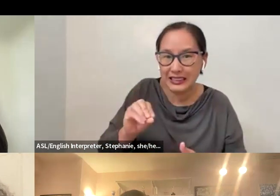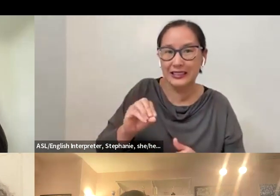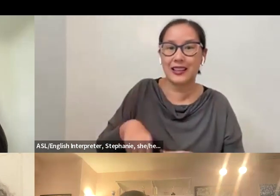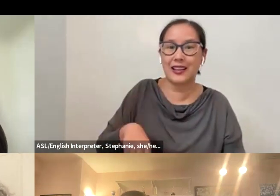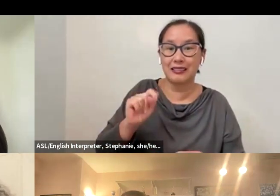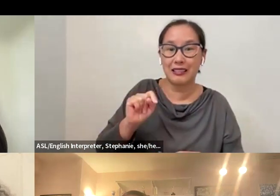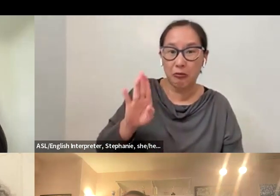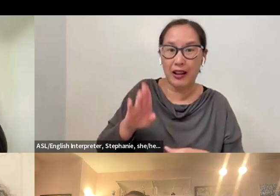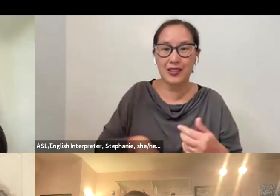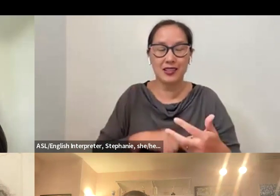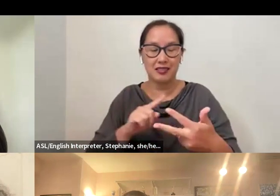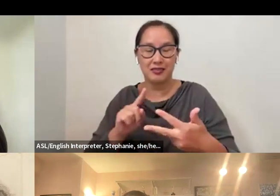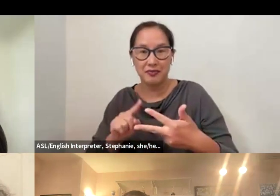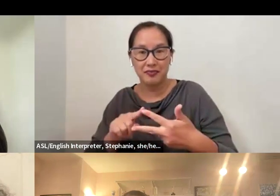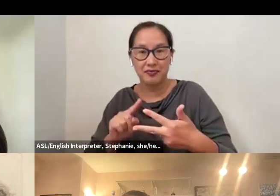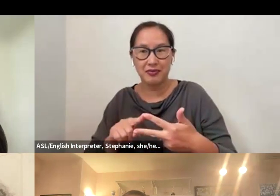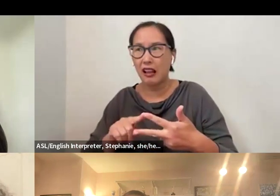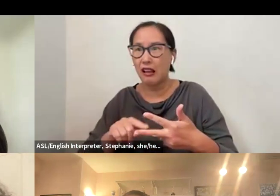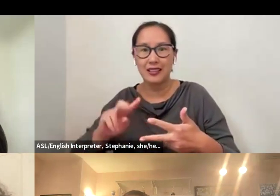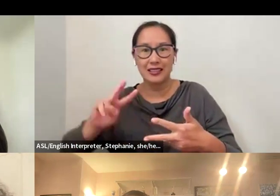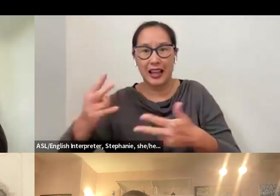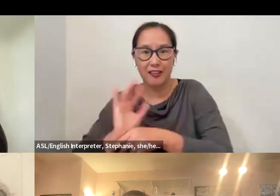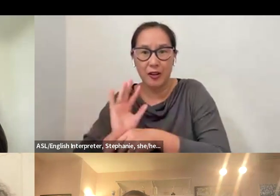There was just like crazy amounts of footage.